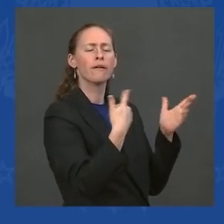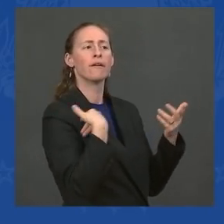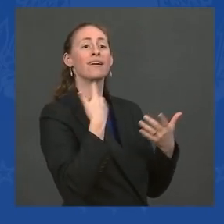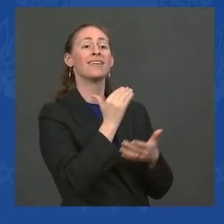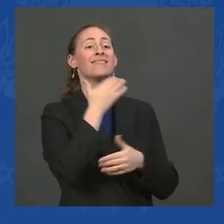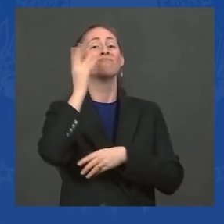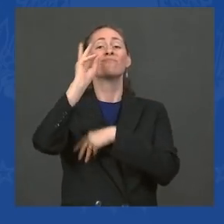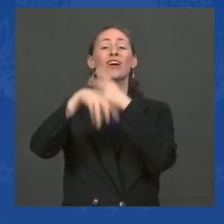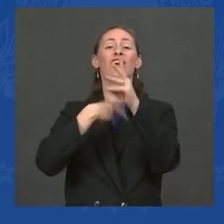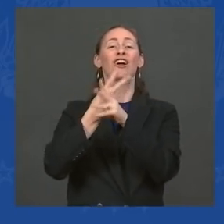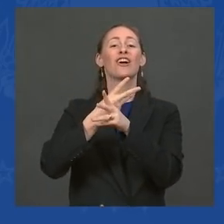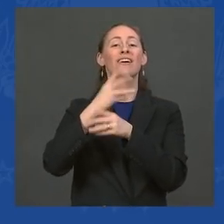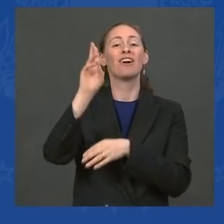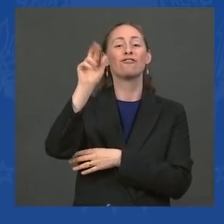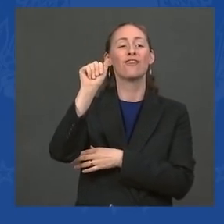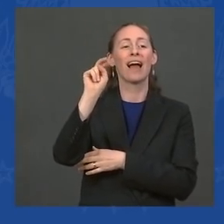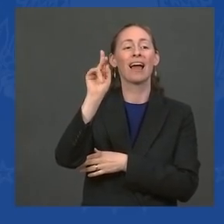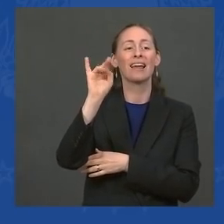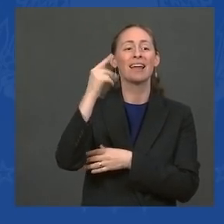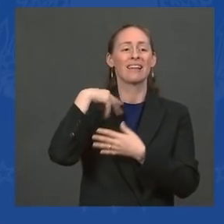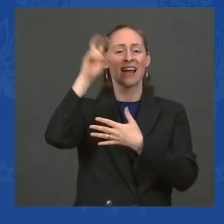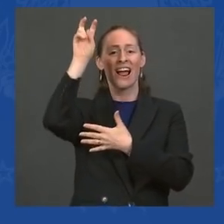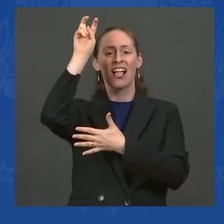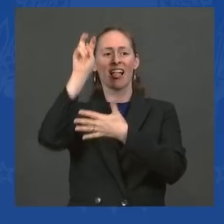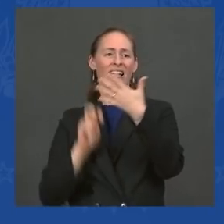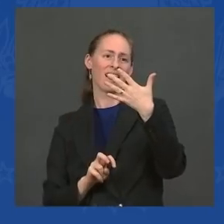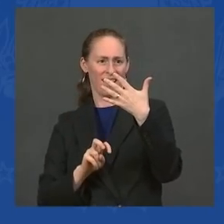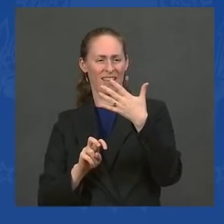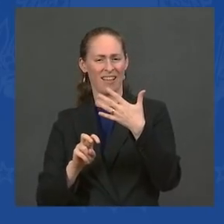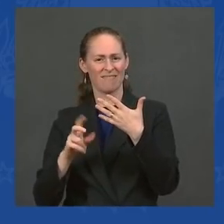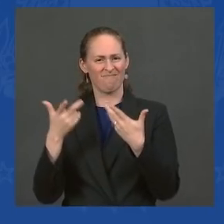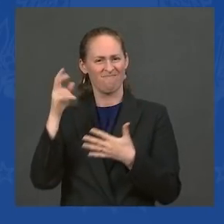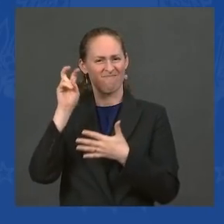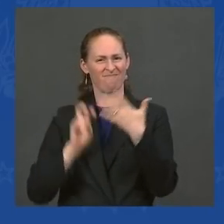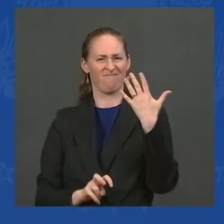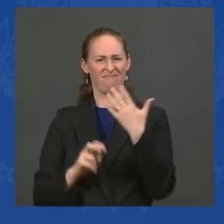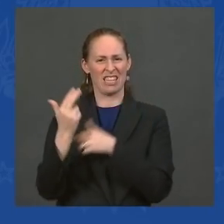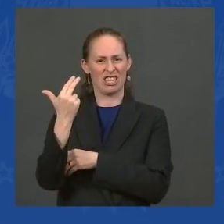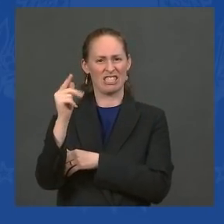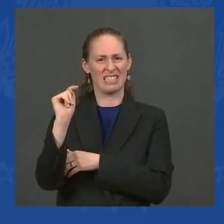our infrastructure ranks 13th in the world -- roads, bridges, highways, a whole range of things.